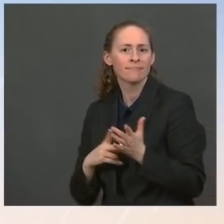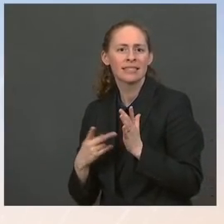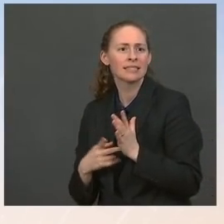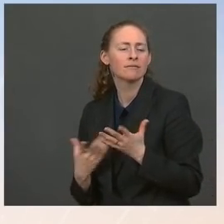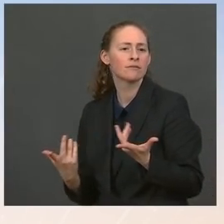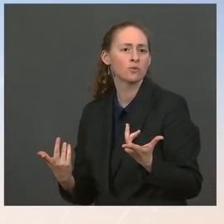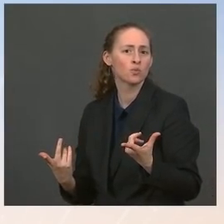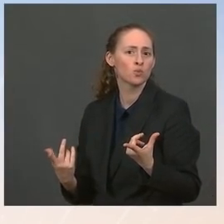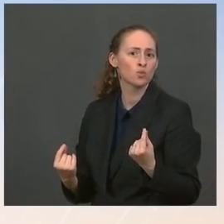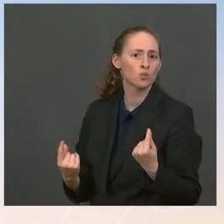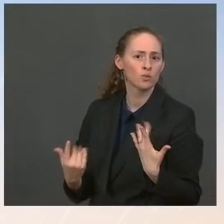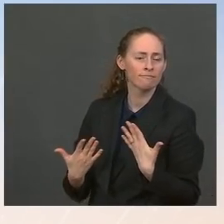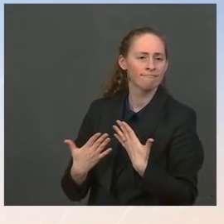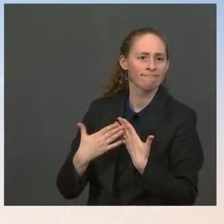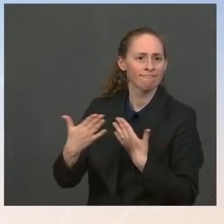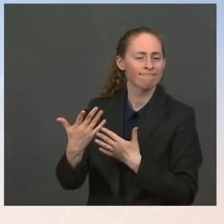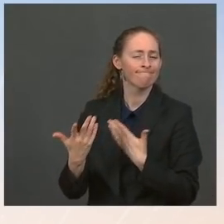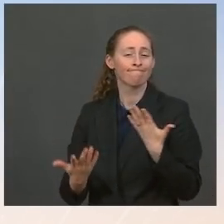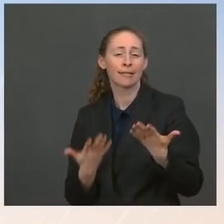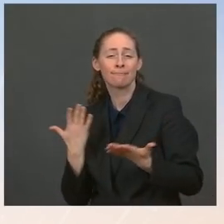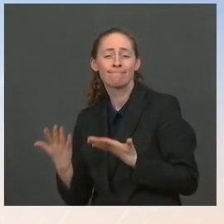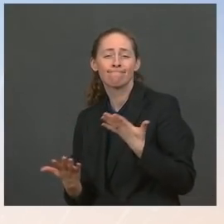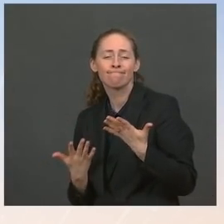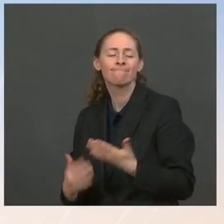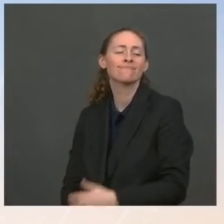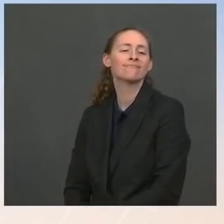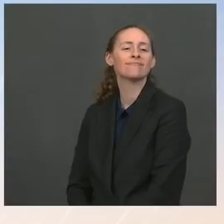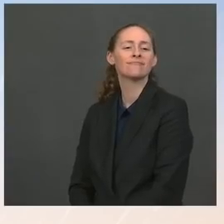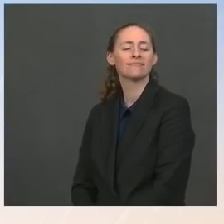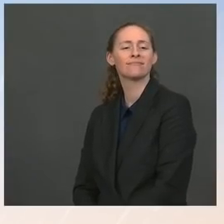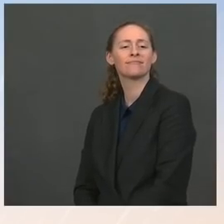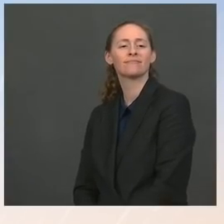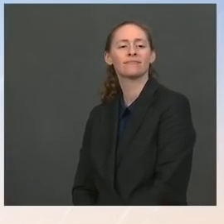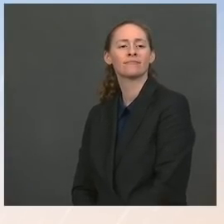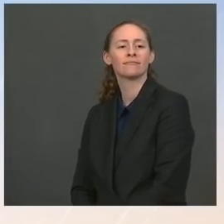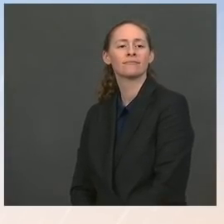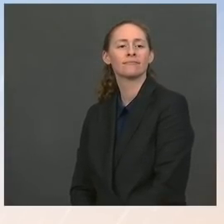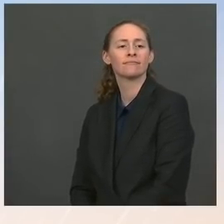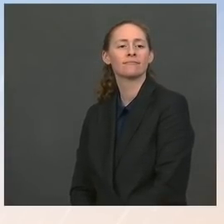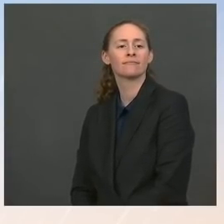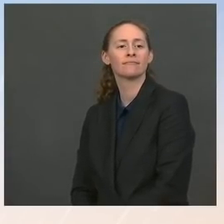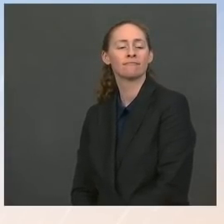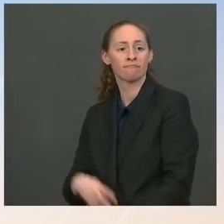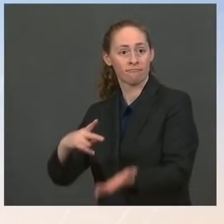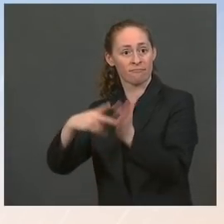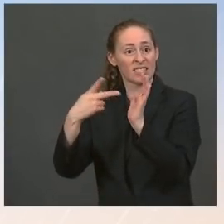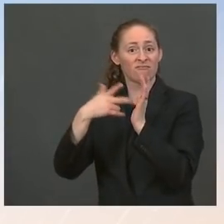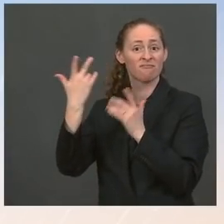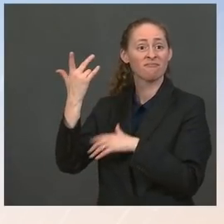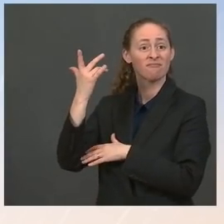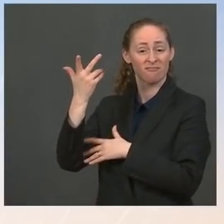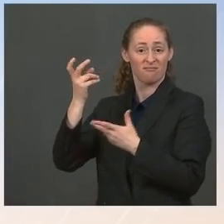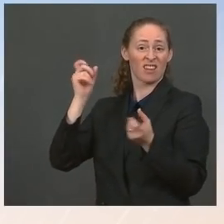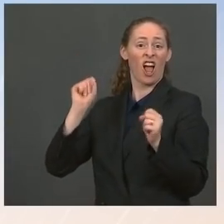In other words, does having an opportunity to remake the Board without switching the Chair factor into the President's decision at all?